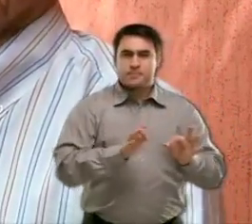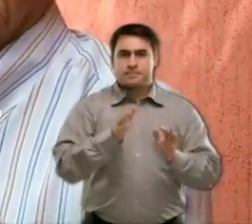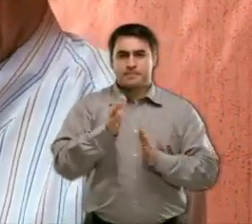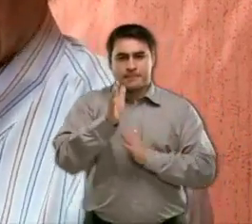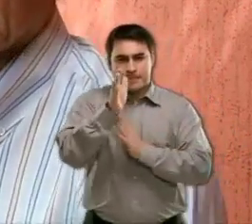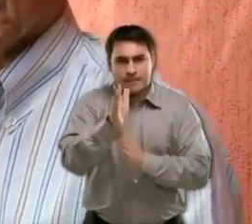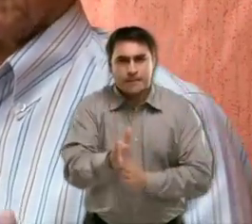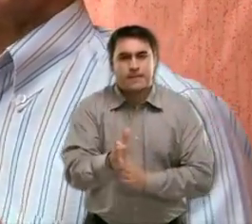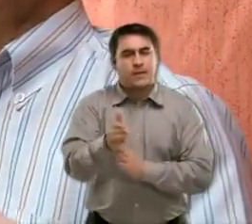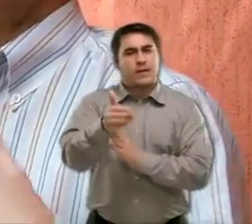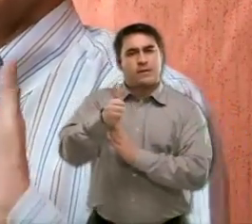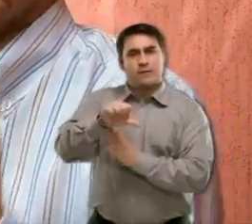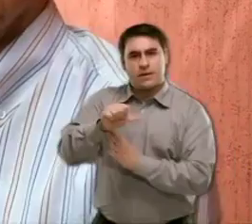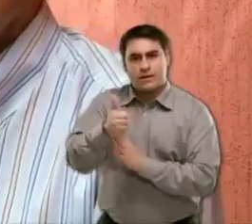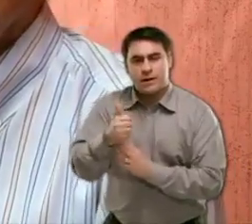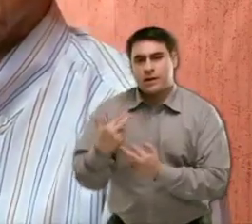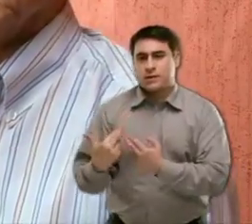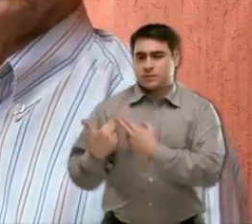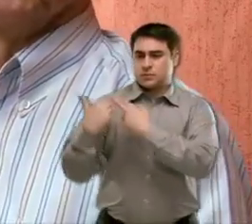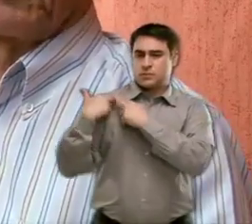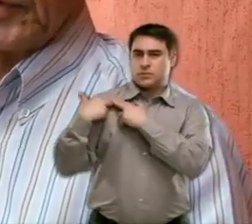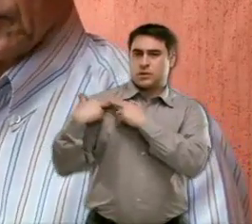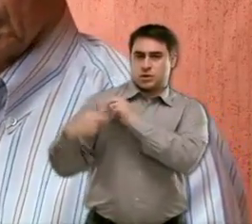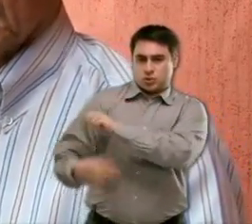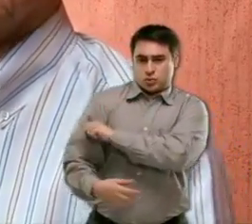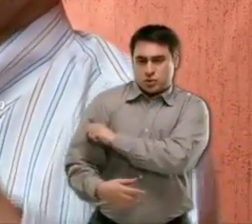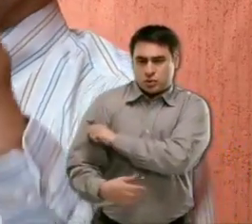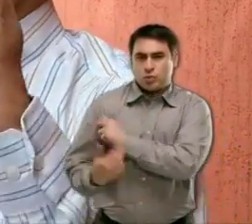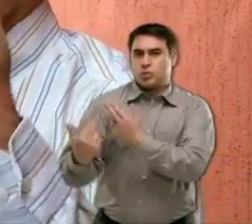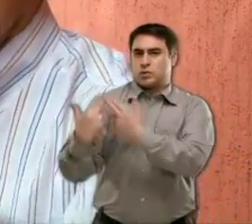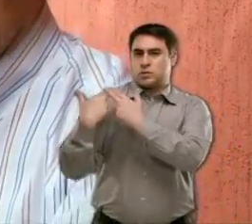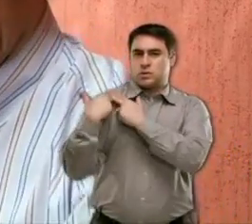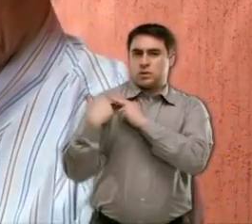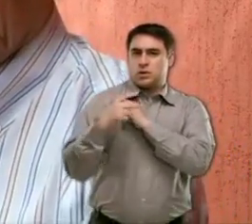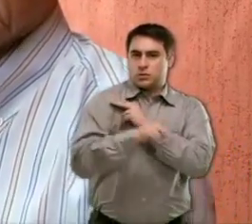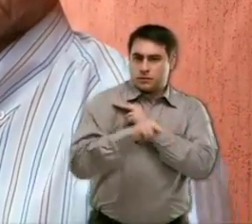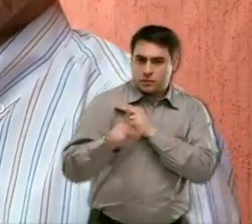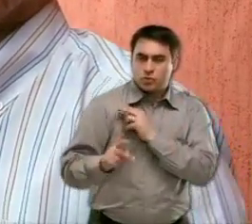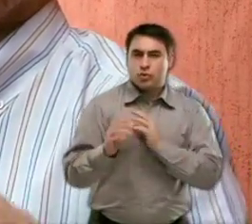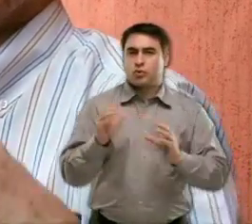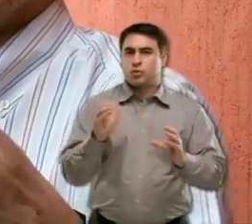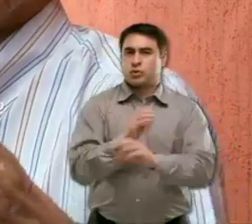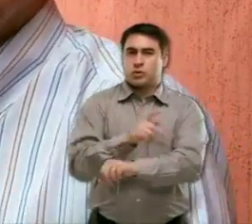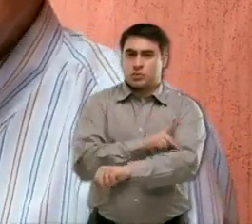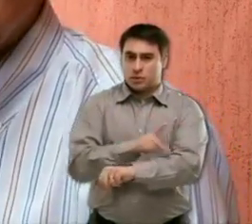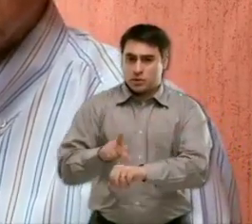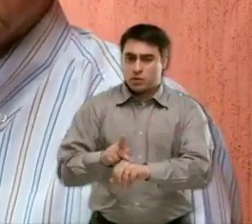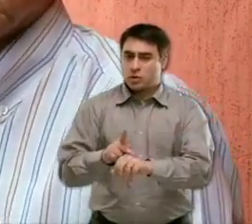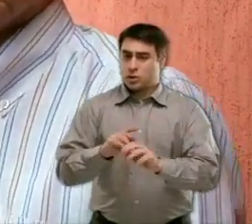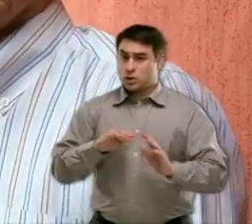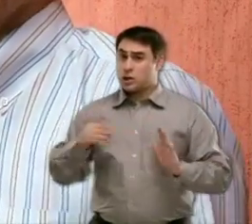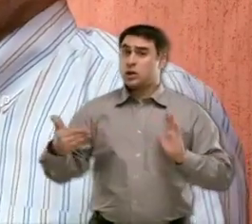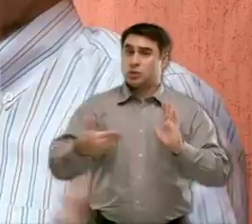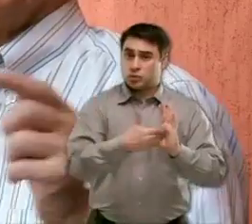what is the role of student, teacher, academic advisor, everyone is already in the PPP. So, the Pedagogical Project was a very important moment